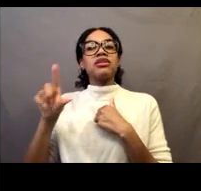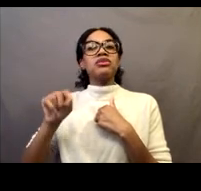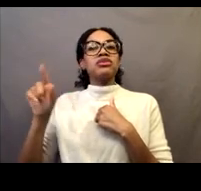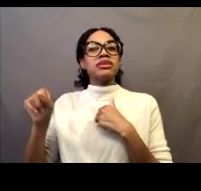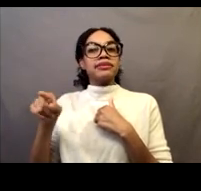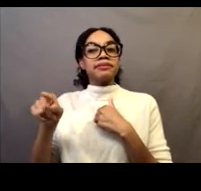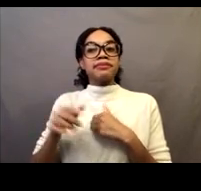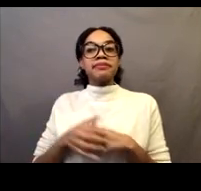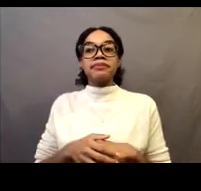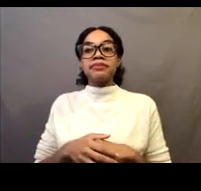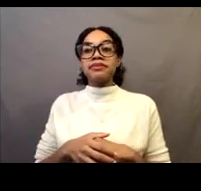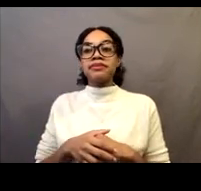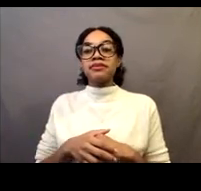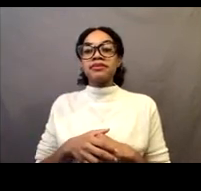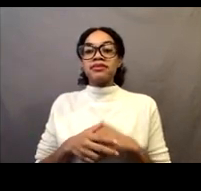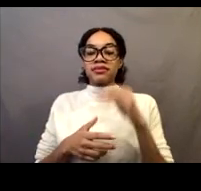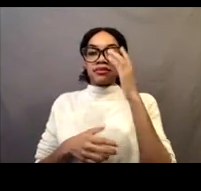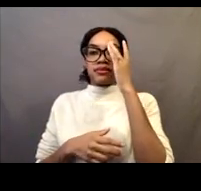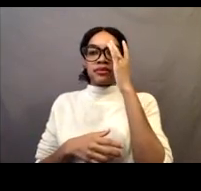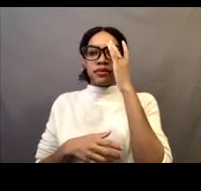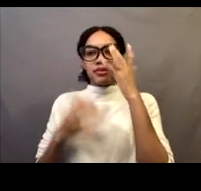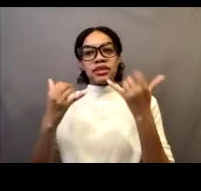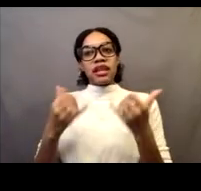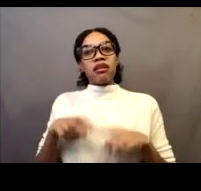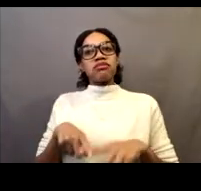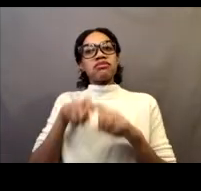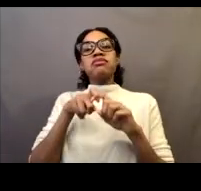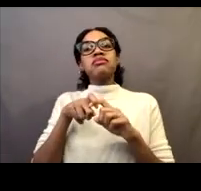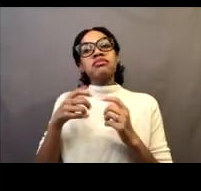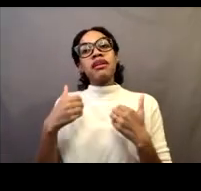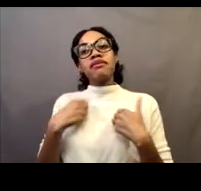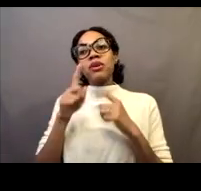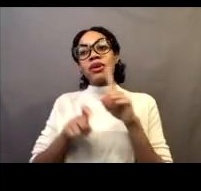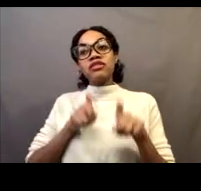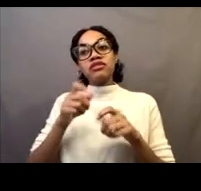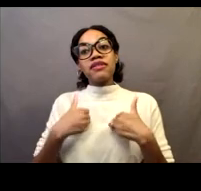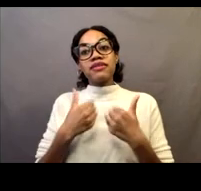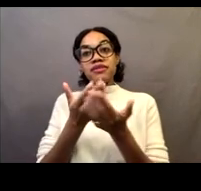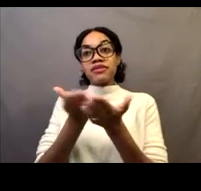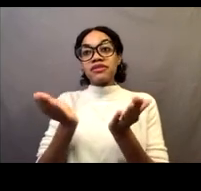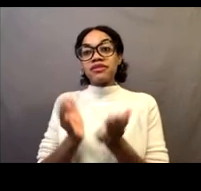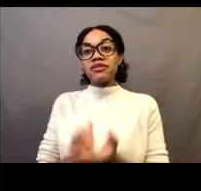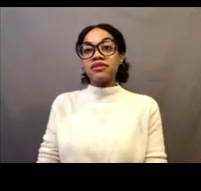And now I thought it would be kind of a good time to stop and see if you guys have any questions about what we've covered so far.